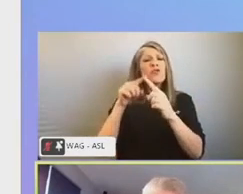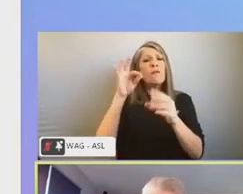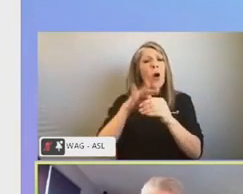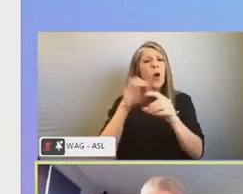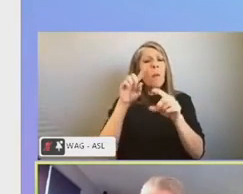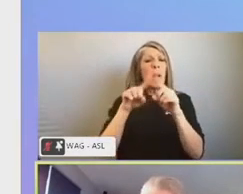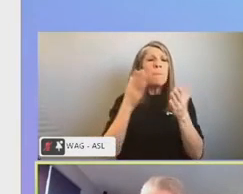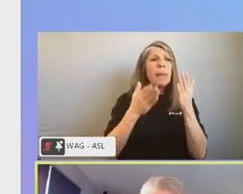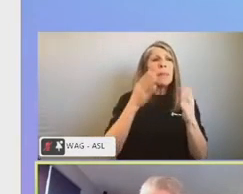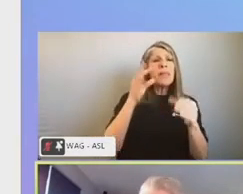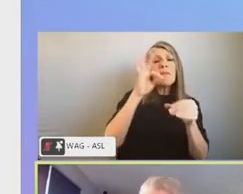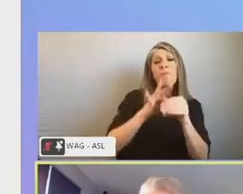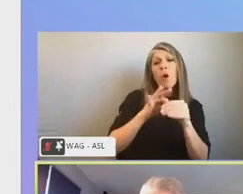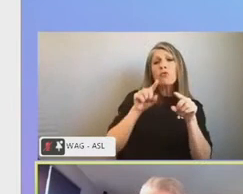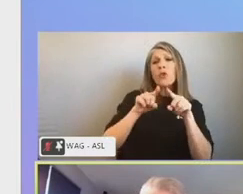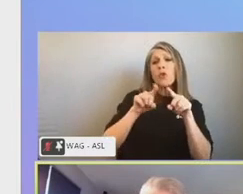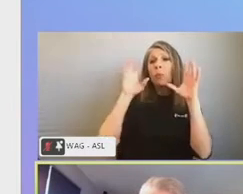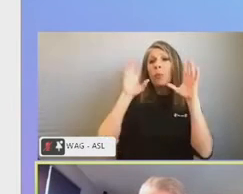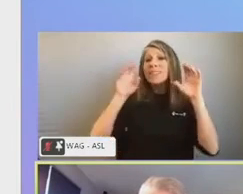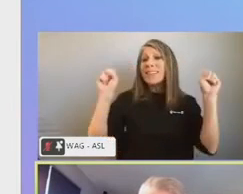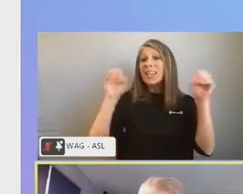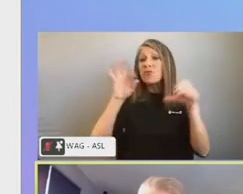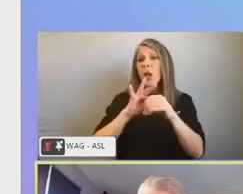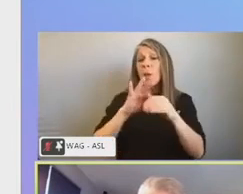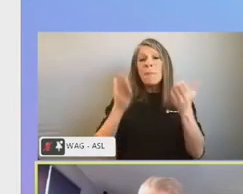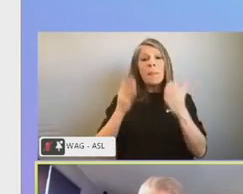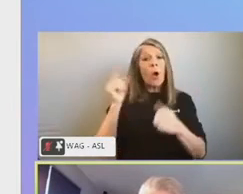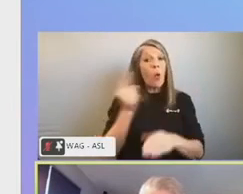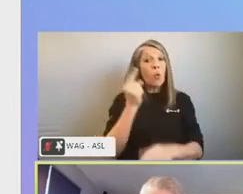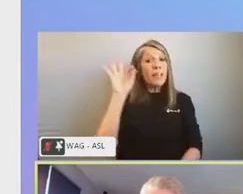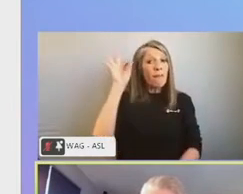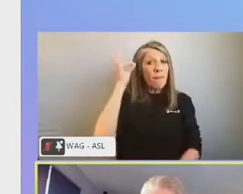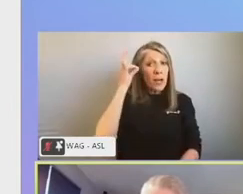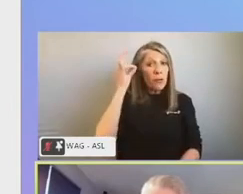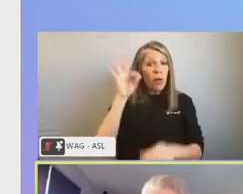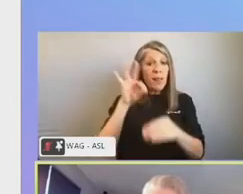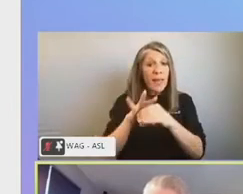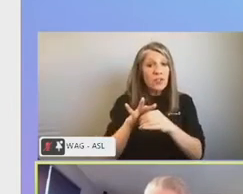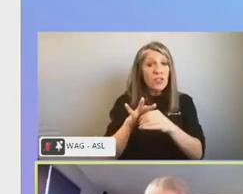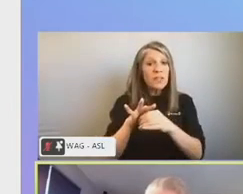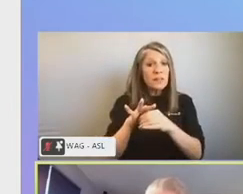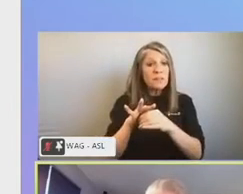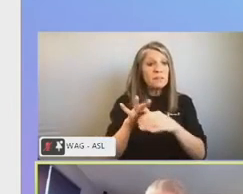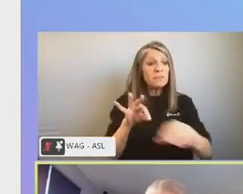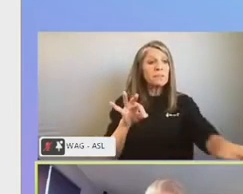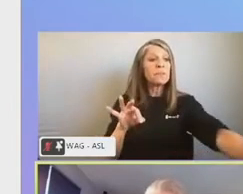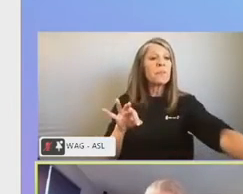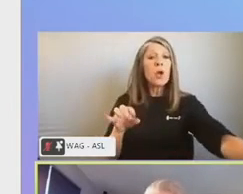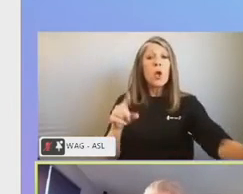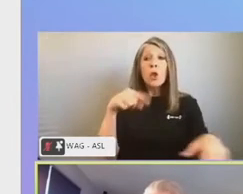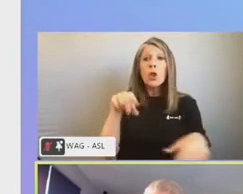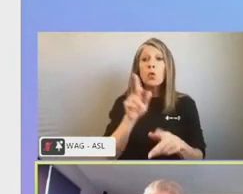or infrequent voters, that is people who may be registered to vote but don't show up for